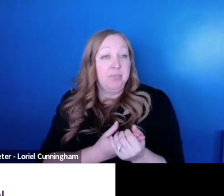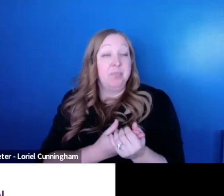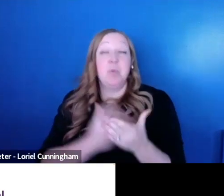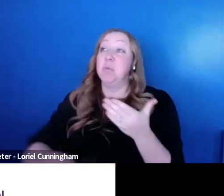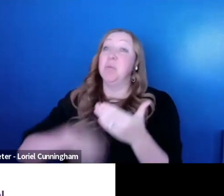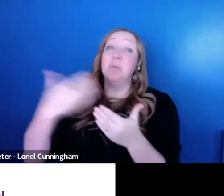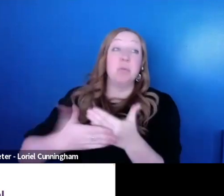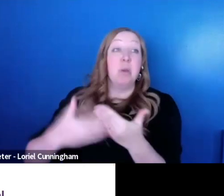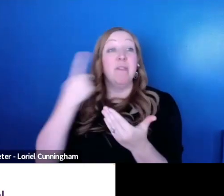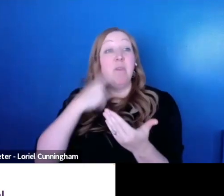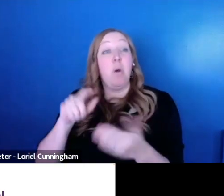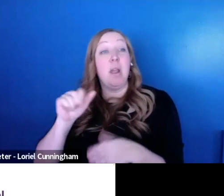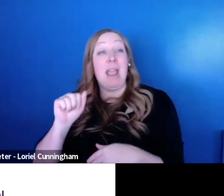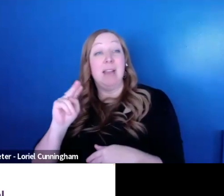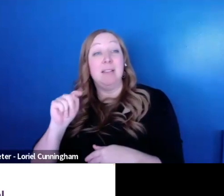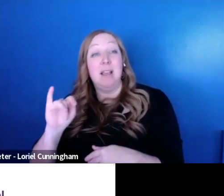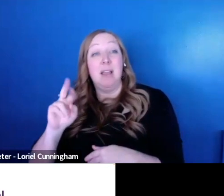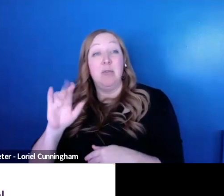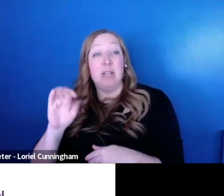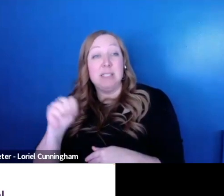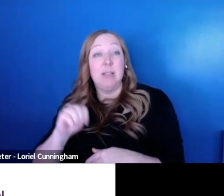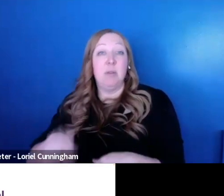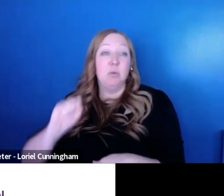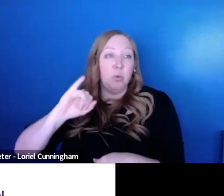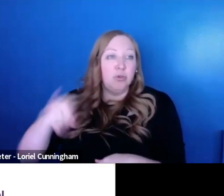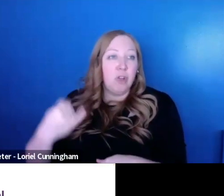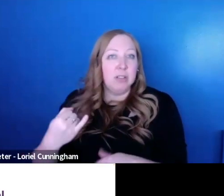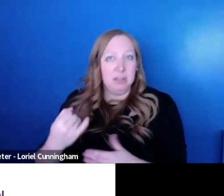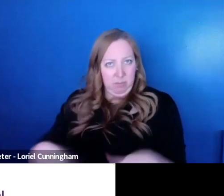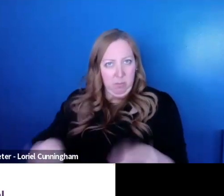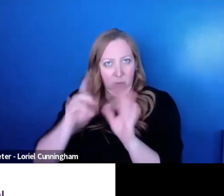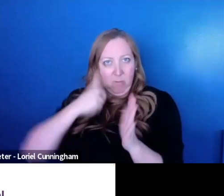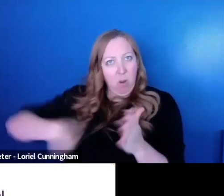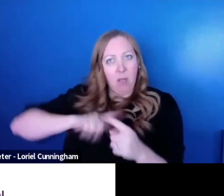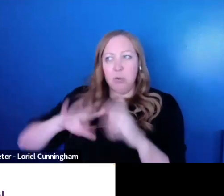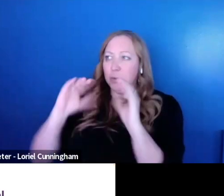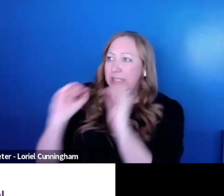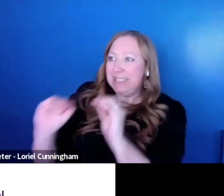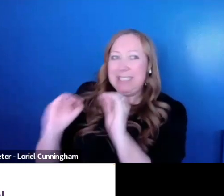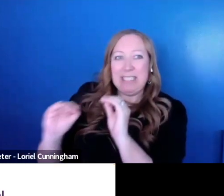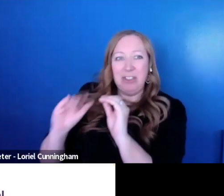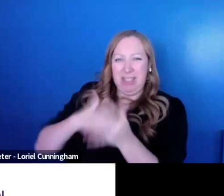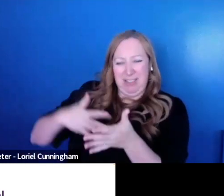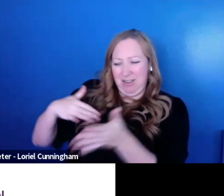to teach and study how and why identity works as a social construct in society, that's part of what I want to talk